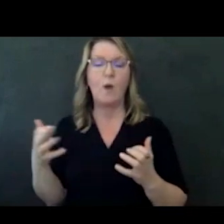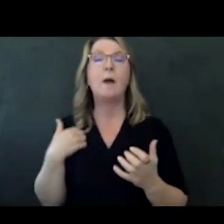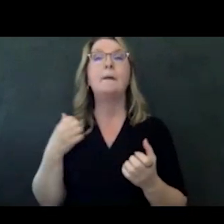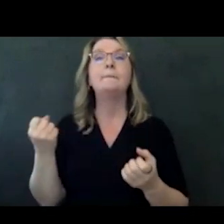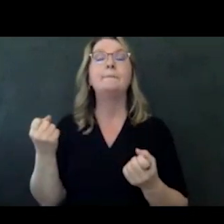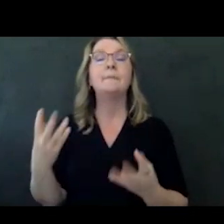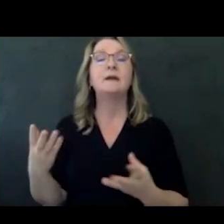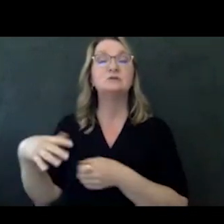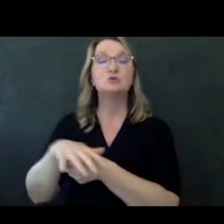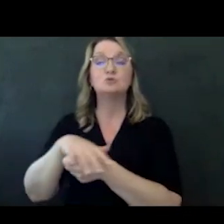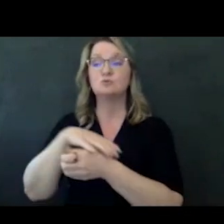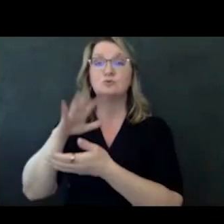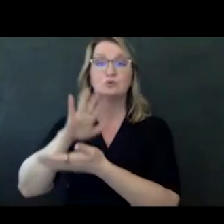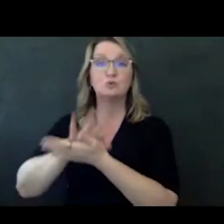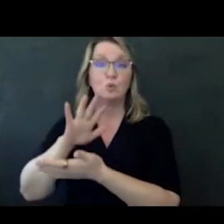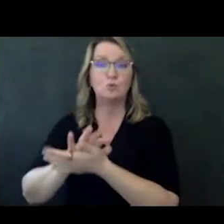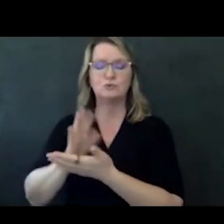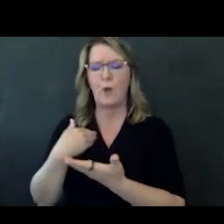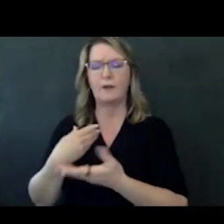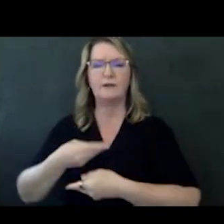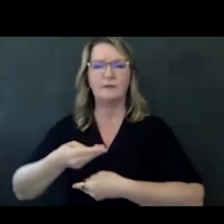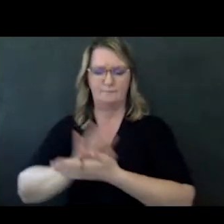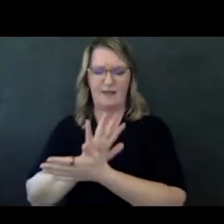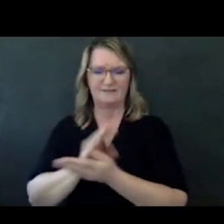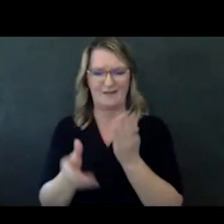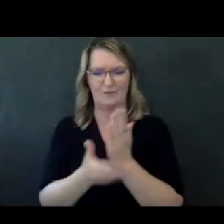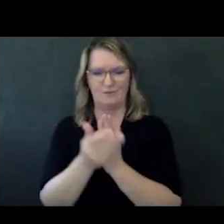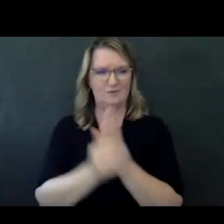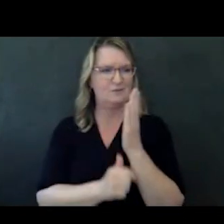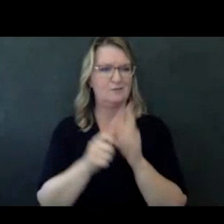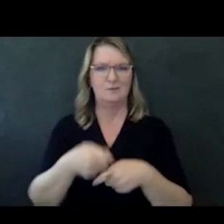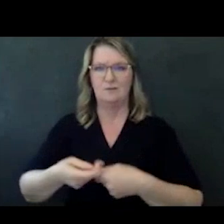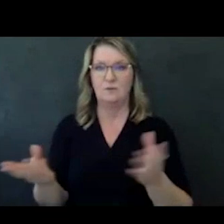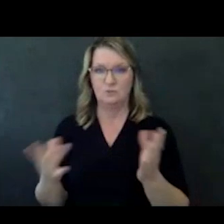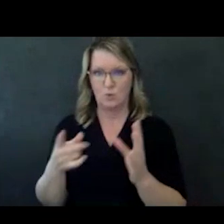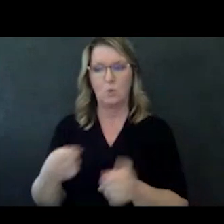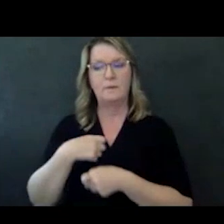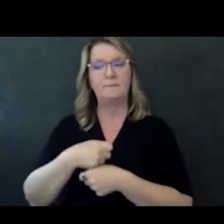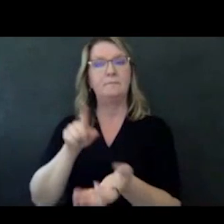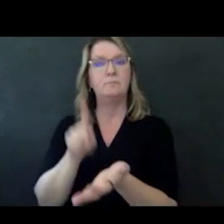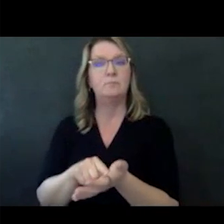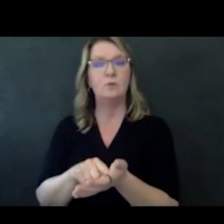partners wanted brochures and flyers they could pass out. We created them and included a QR code